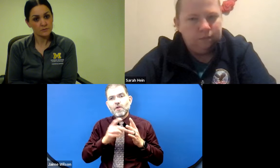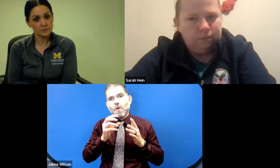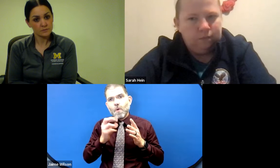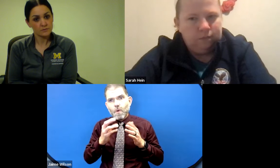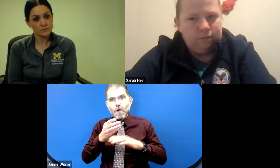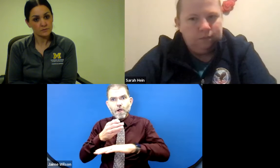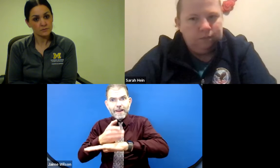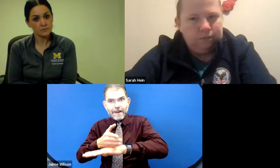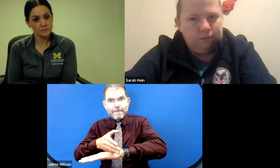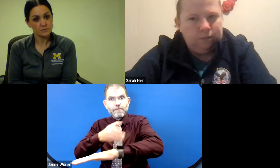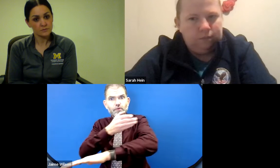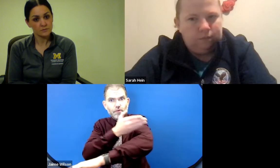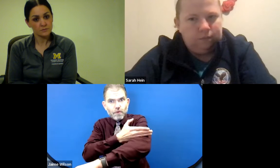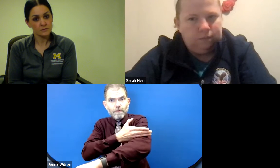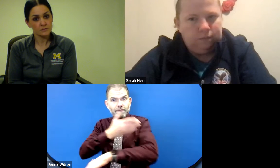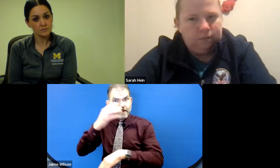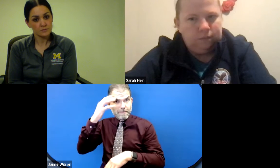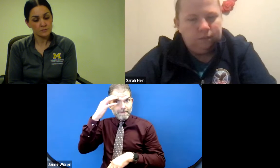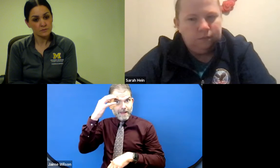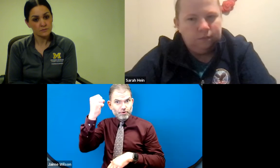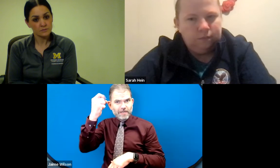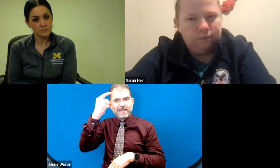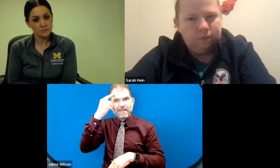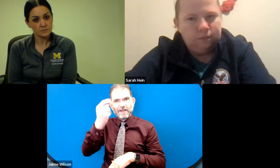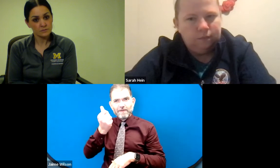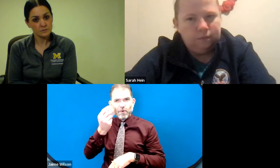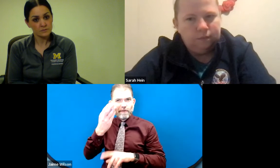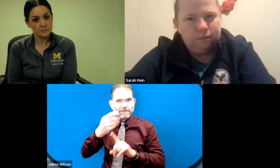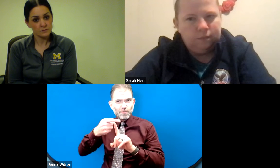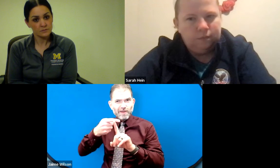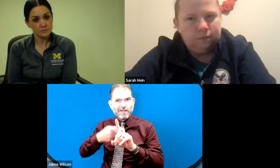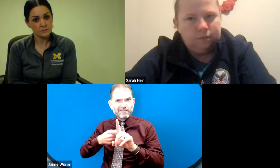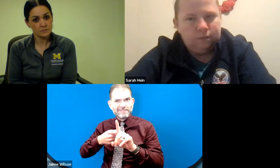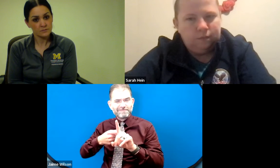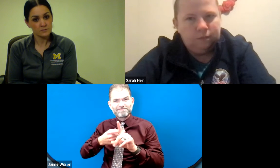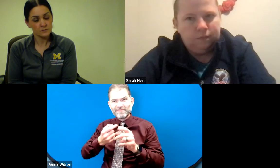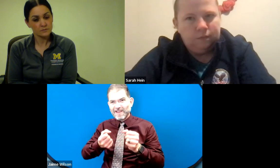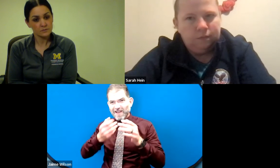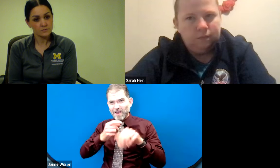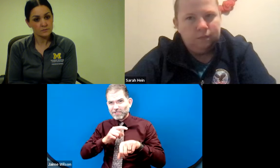ASL Interpreter: the onset or ASL Interpreter: improve memory ASL Interpreter: for a few months.